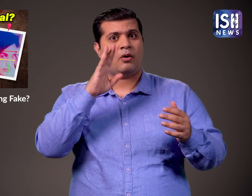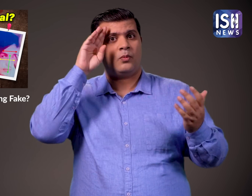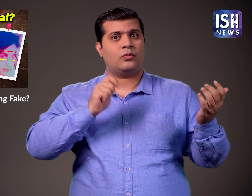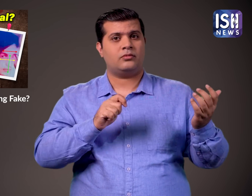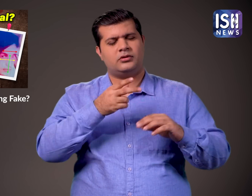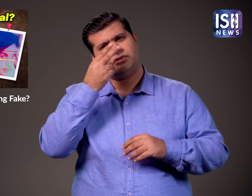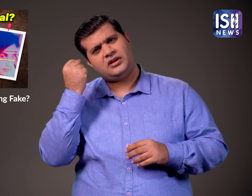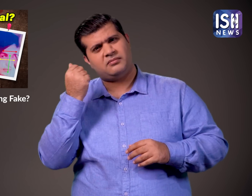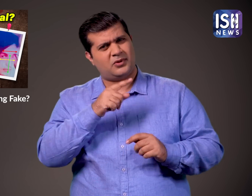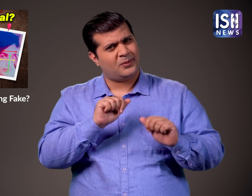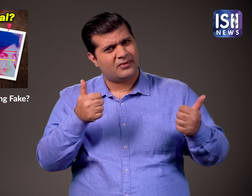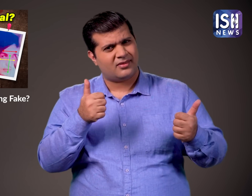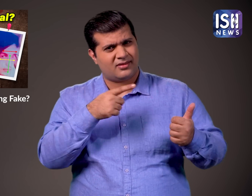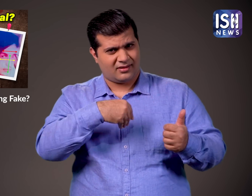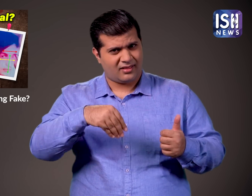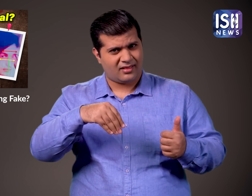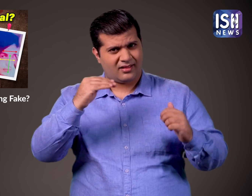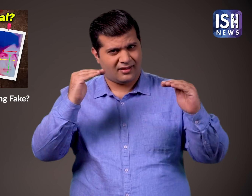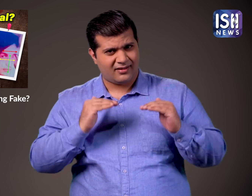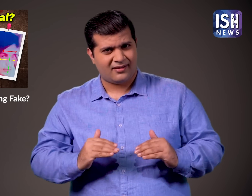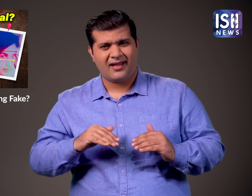How could the watchman be asleep? Were they that negligent?